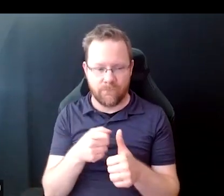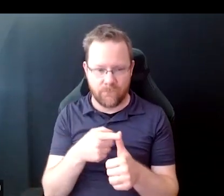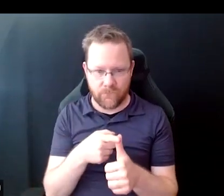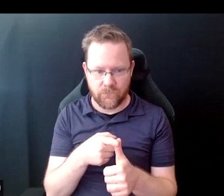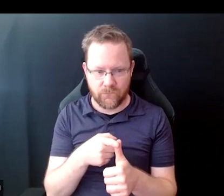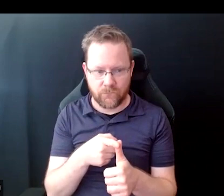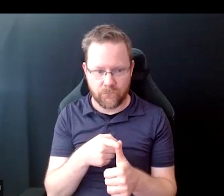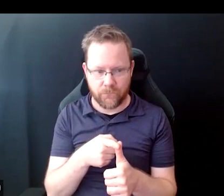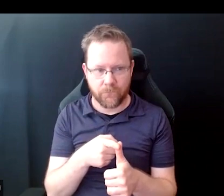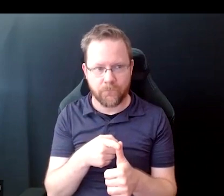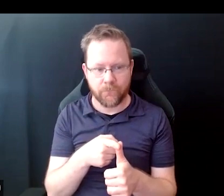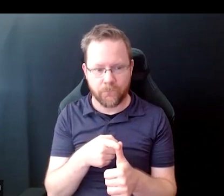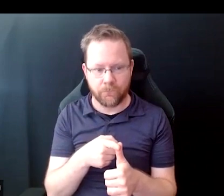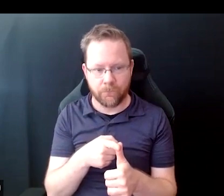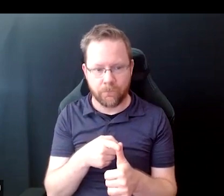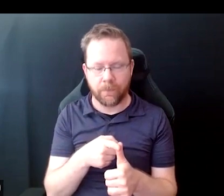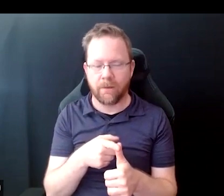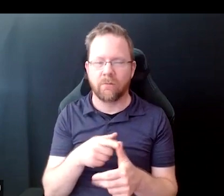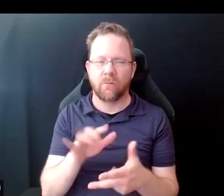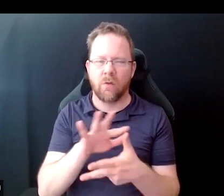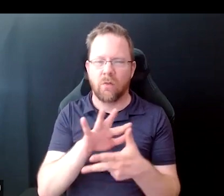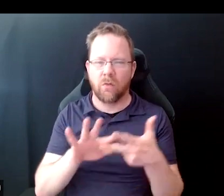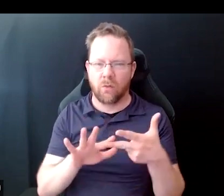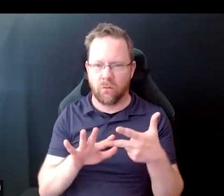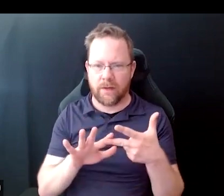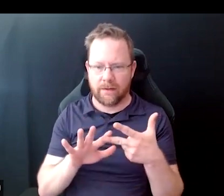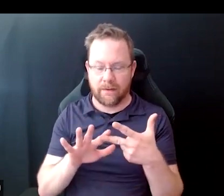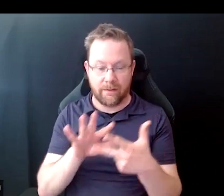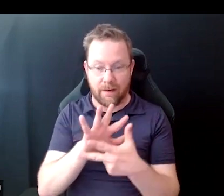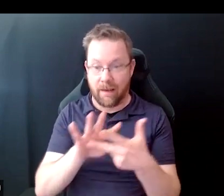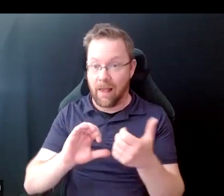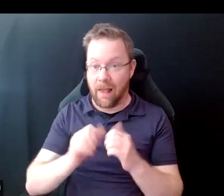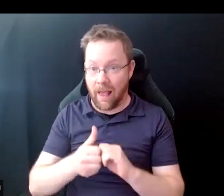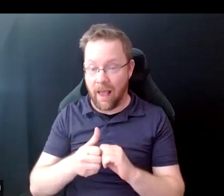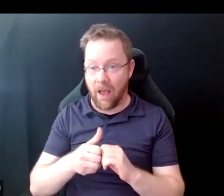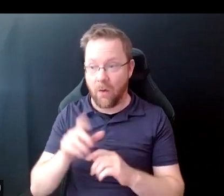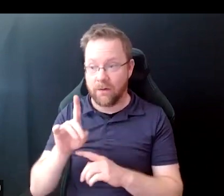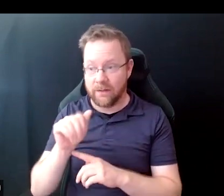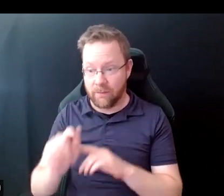there are sort of three aspects to acquiring a disability and going back to work.